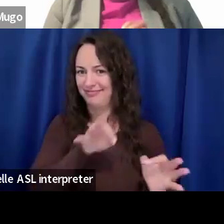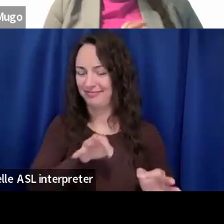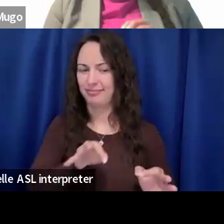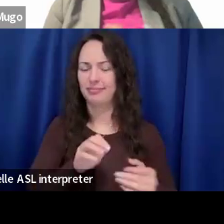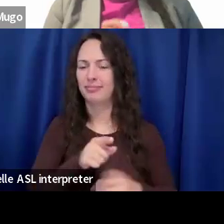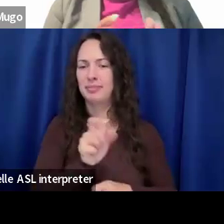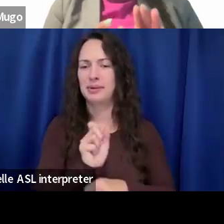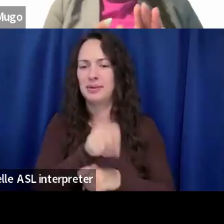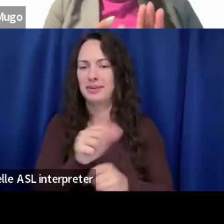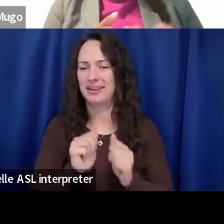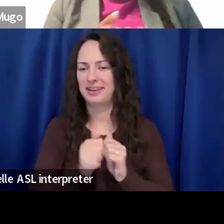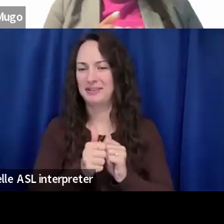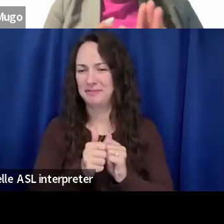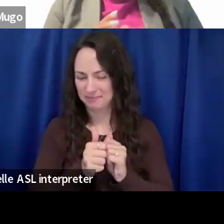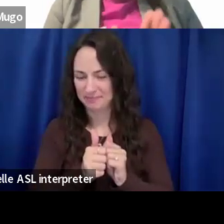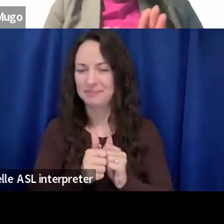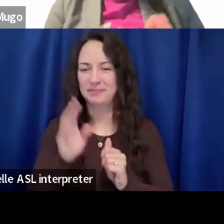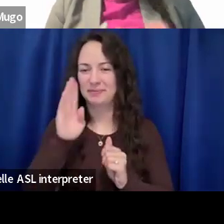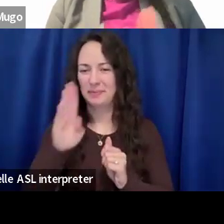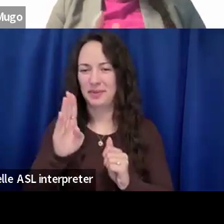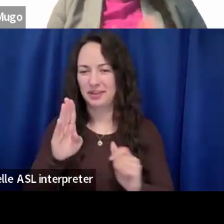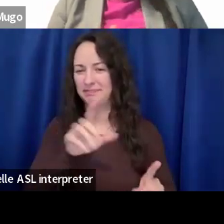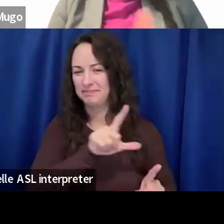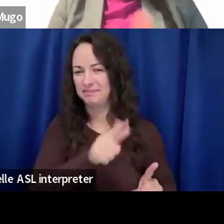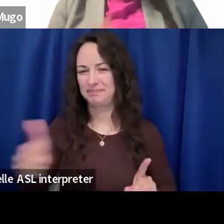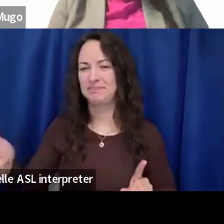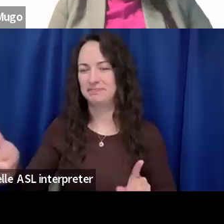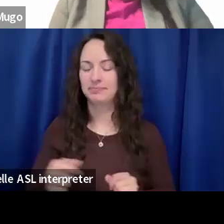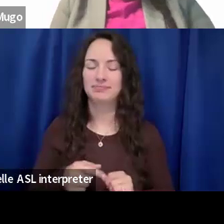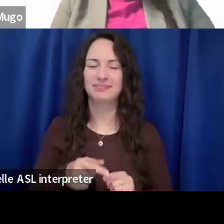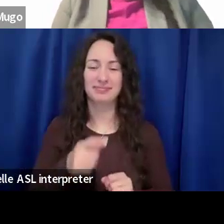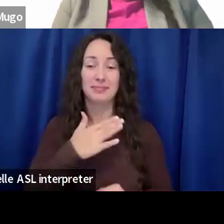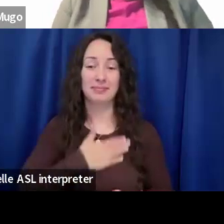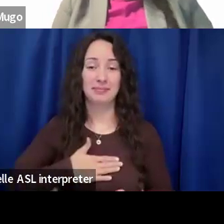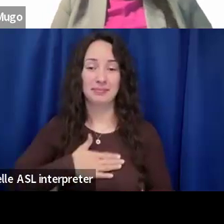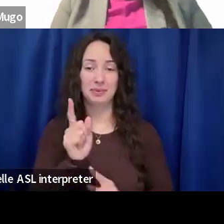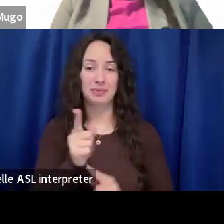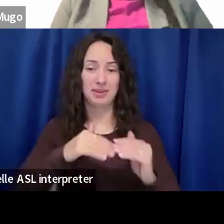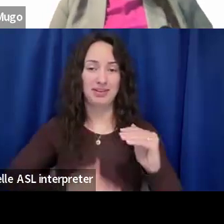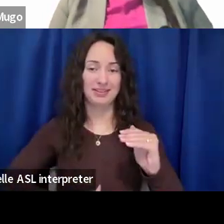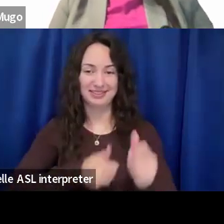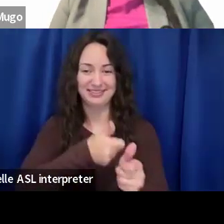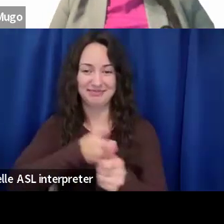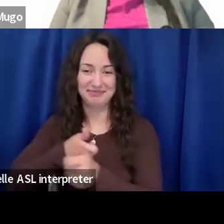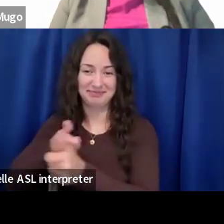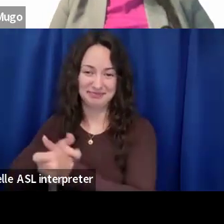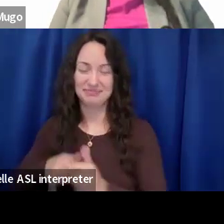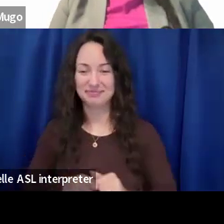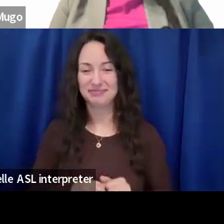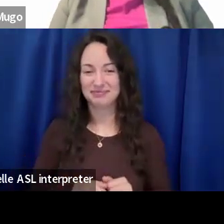share that within the next five minutes, so let's keep it to one minute per panelist.